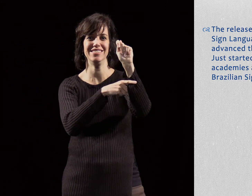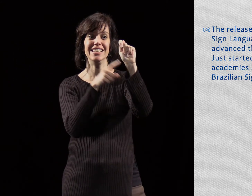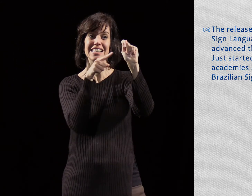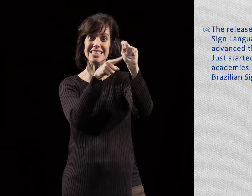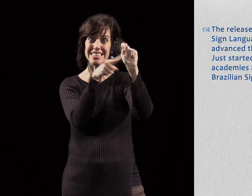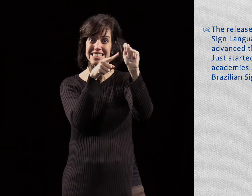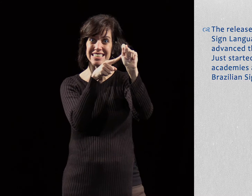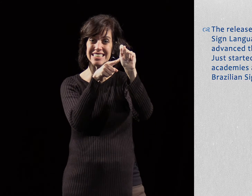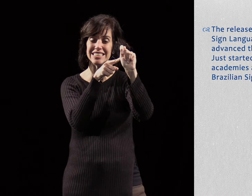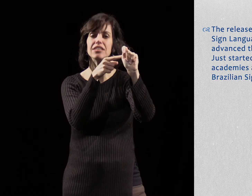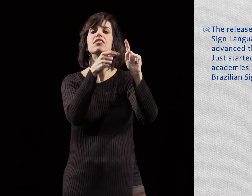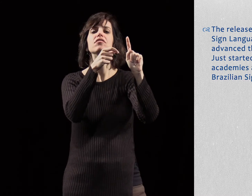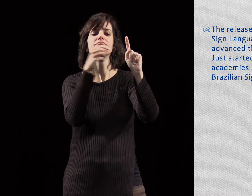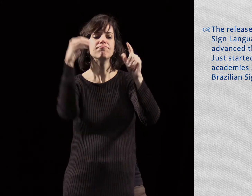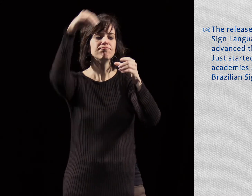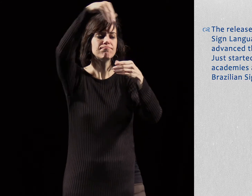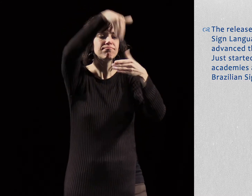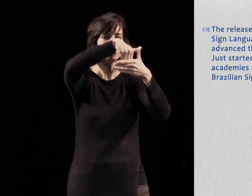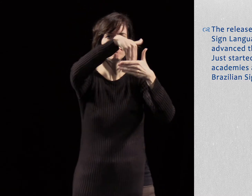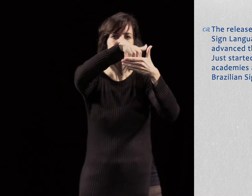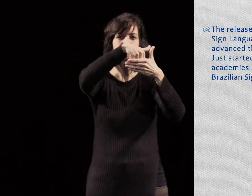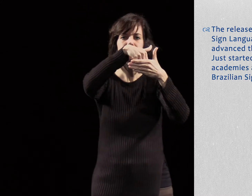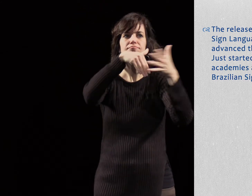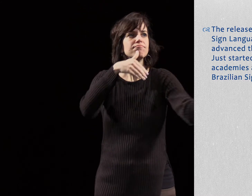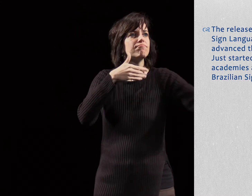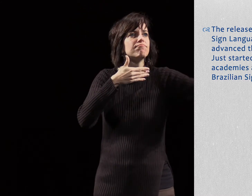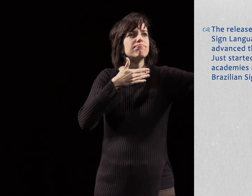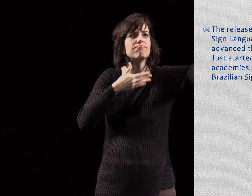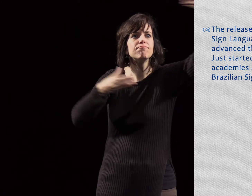of LIBRAS for generations to come.